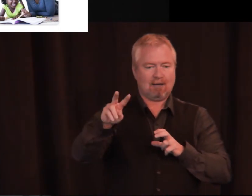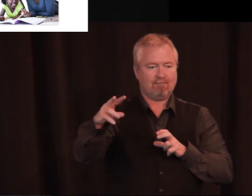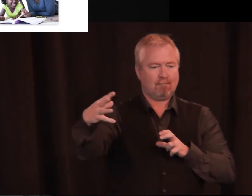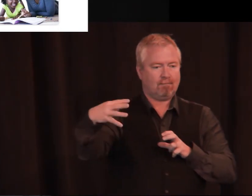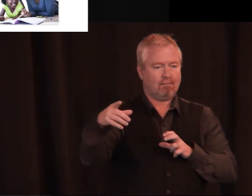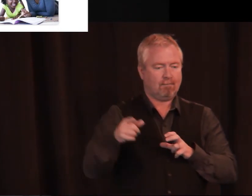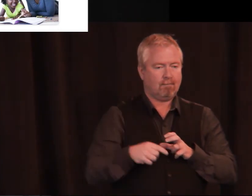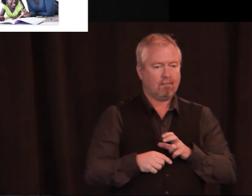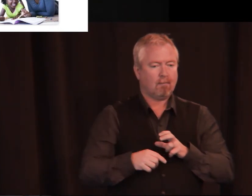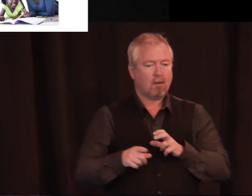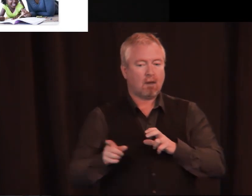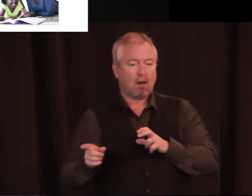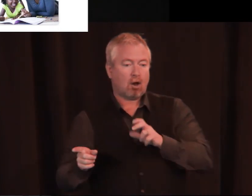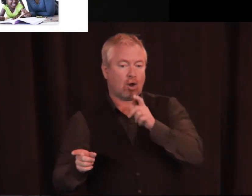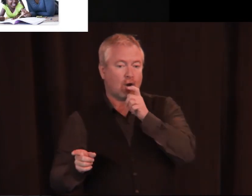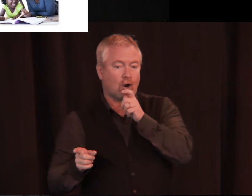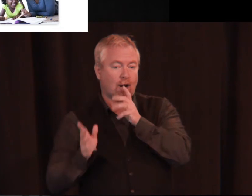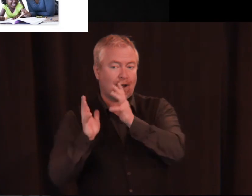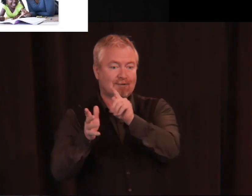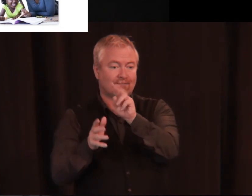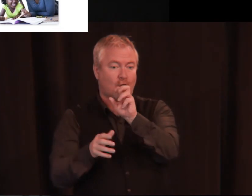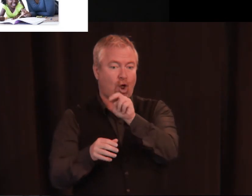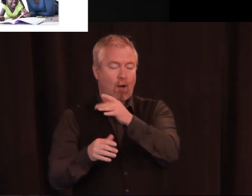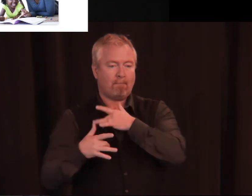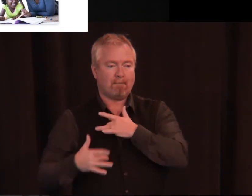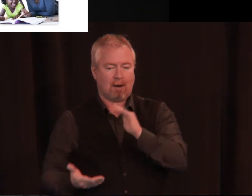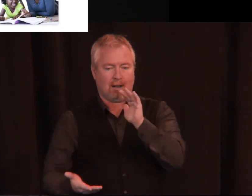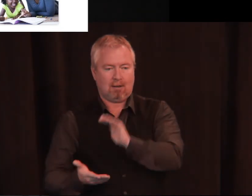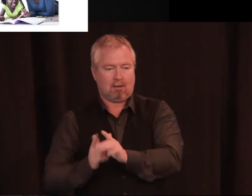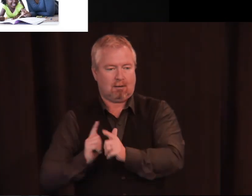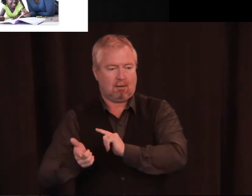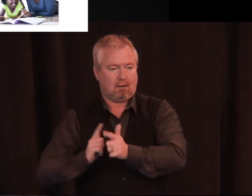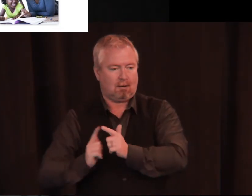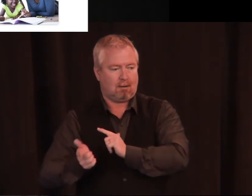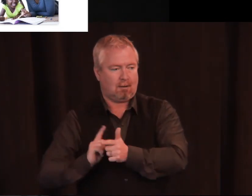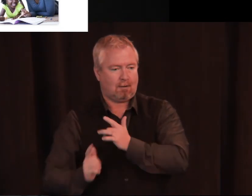And then the conversational turns influence the language skills later on down the road.